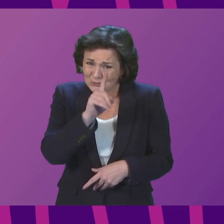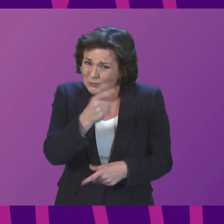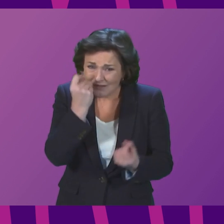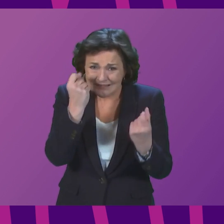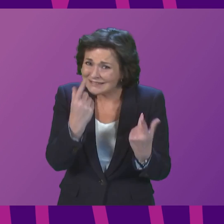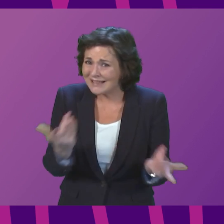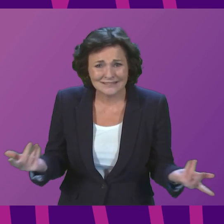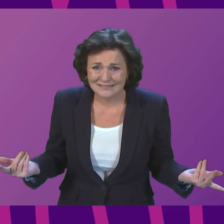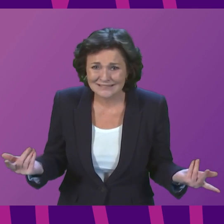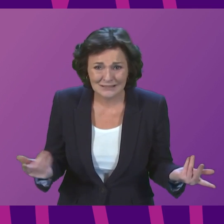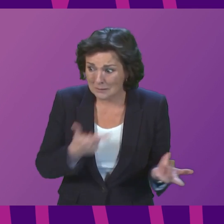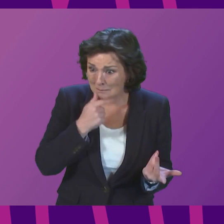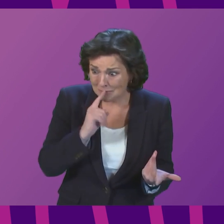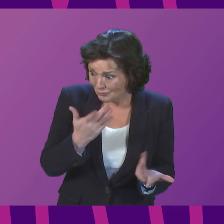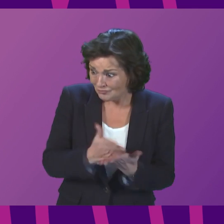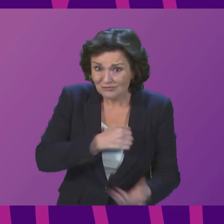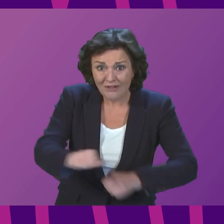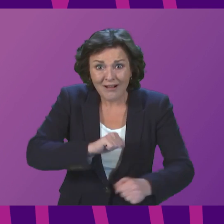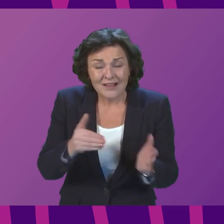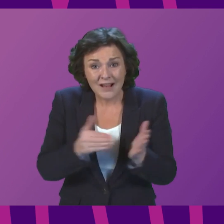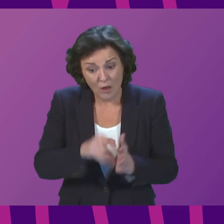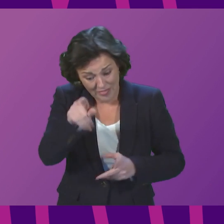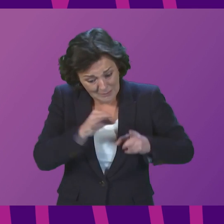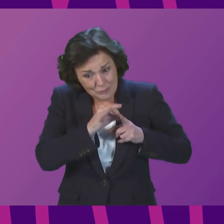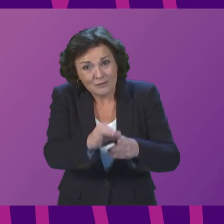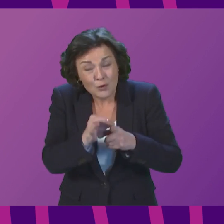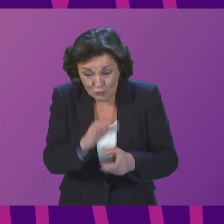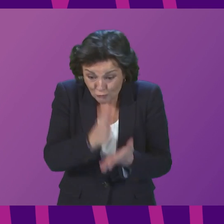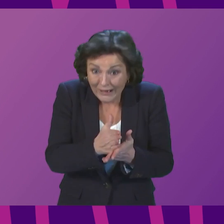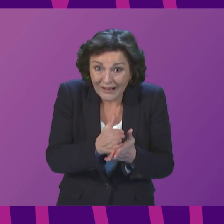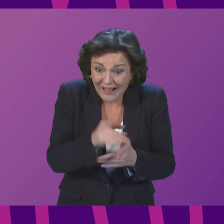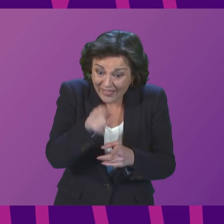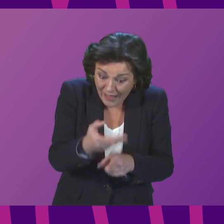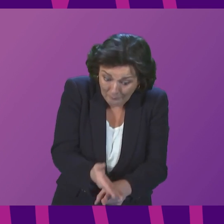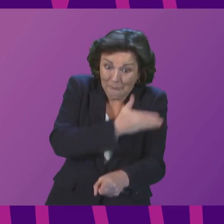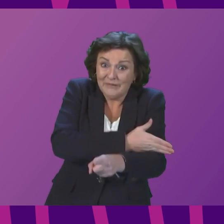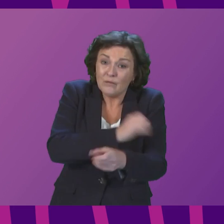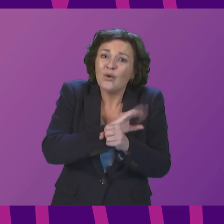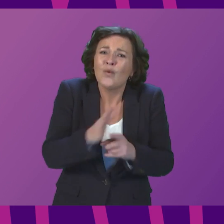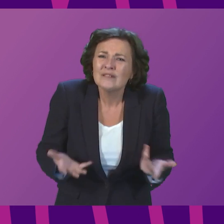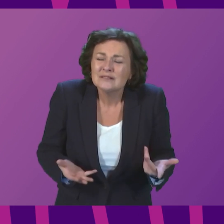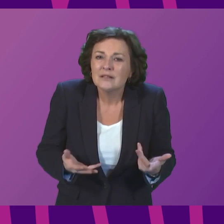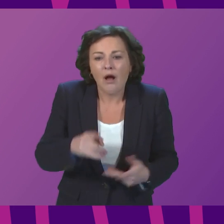Labour’s proposal predated the cost of living crisis. The First Minister says that we should look at such a tax across the board.